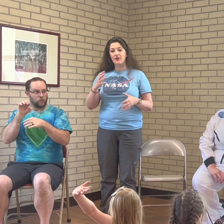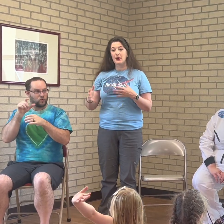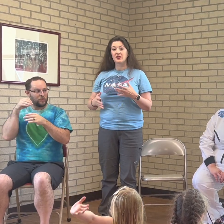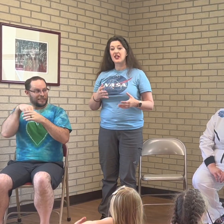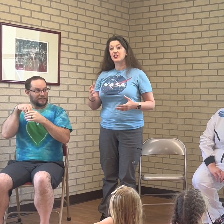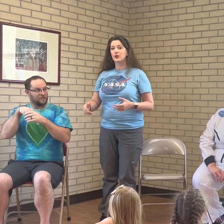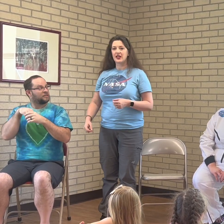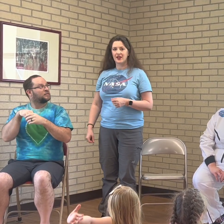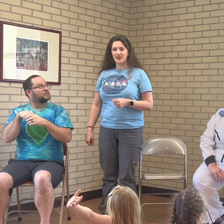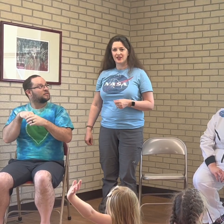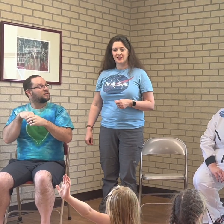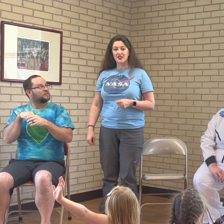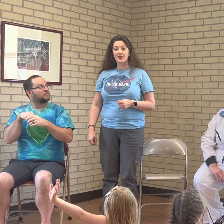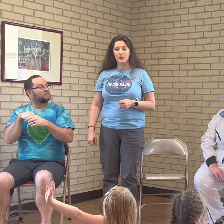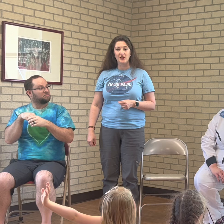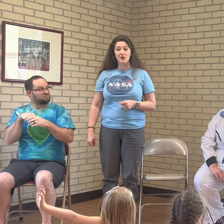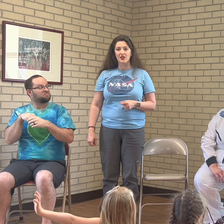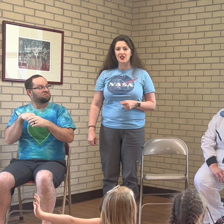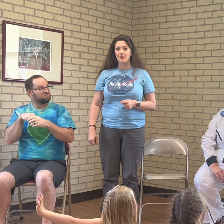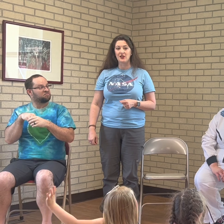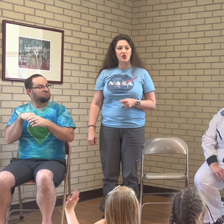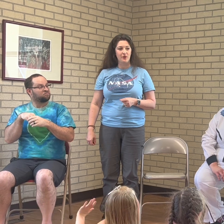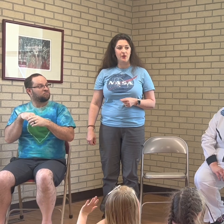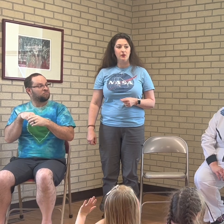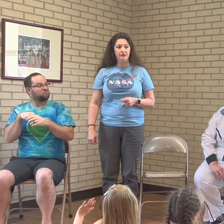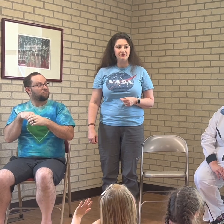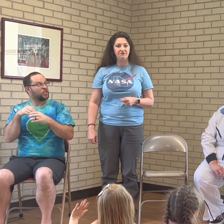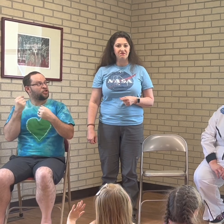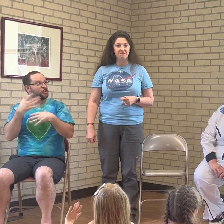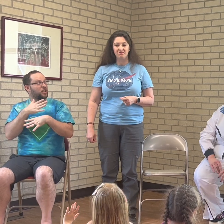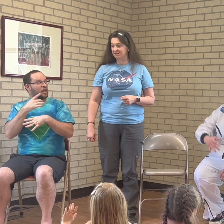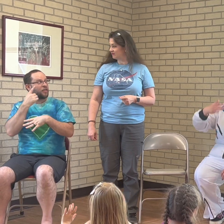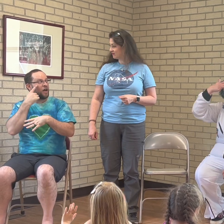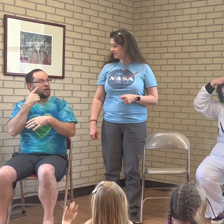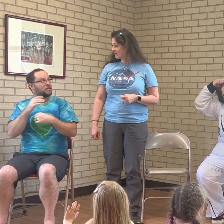we're going to be able to test what that ice is, and see if we can use it as spaceship fuel.